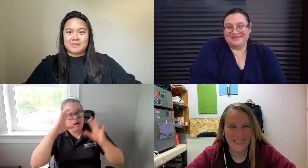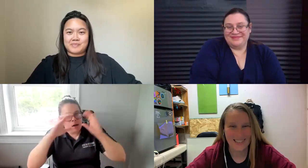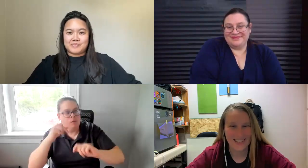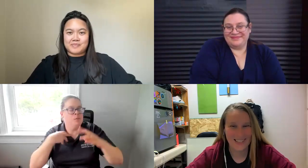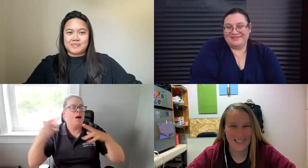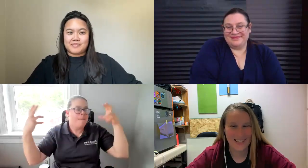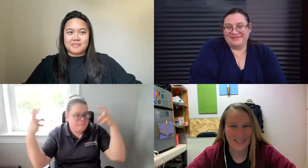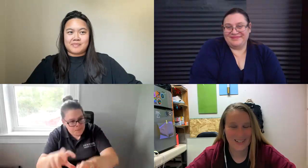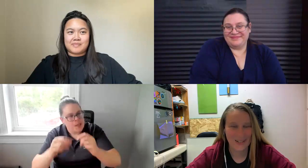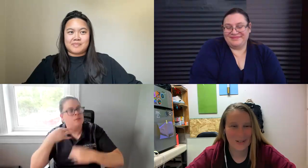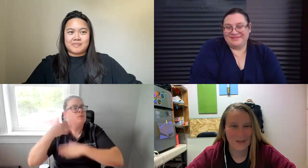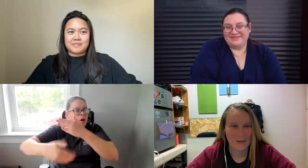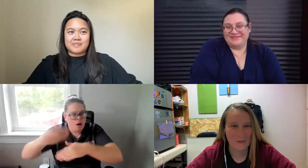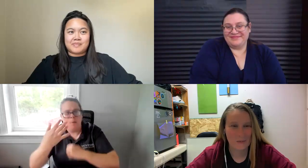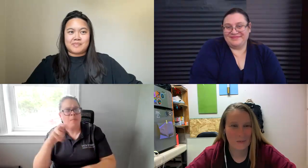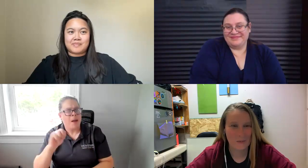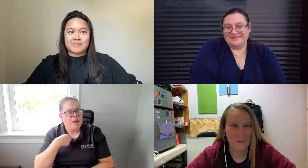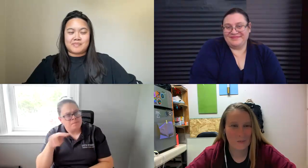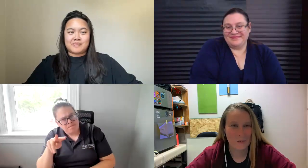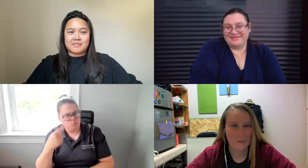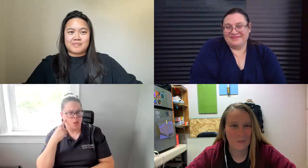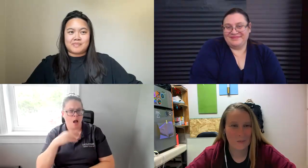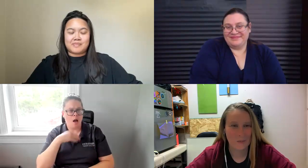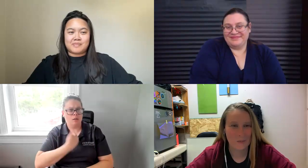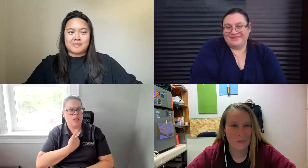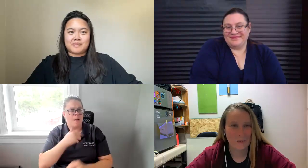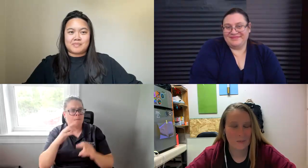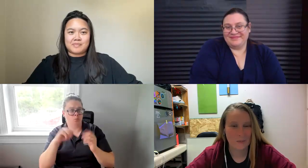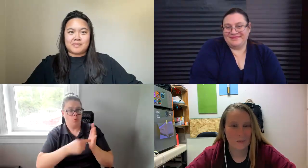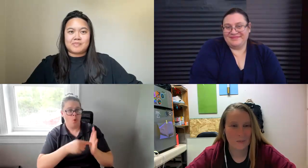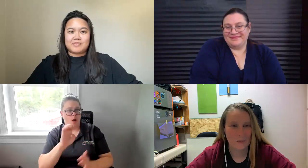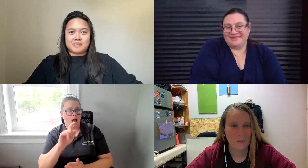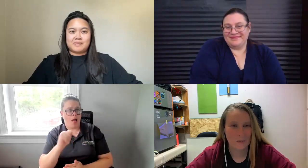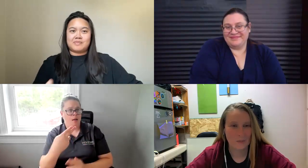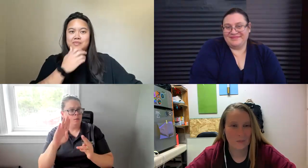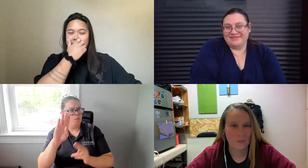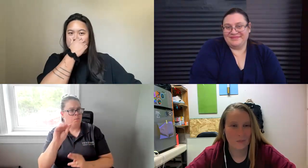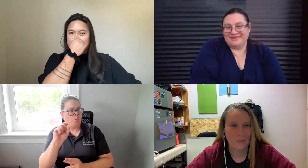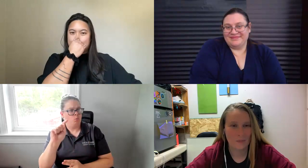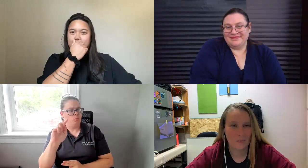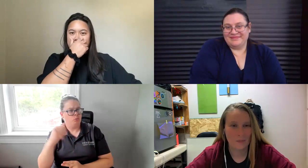We started discussing and looking for different places, different land.